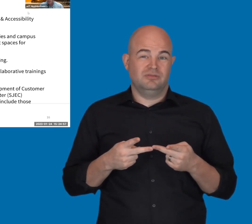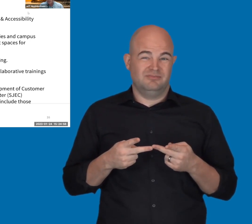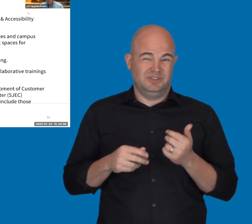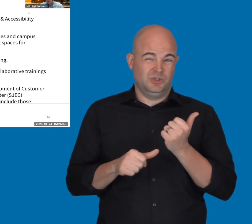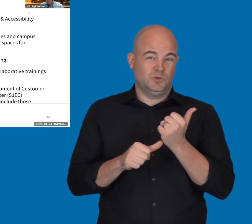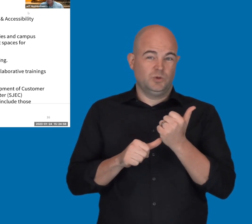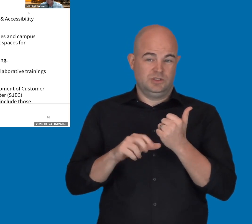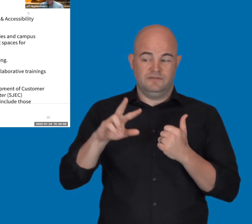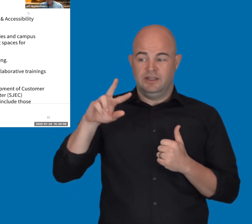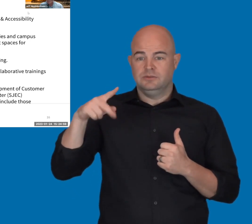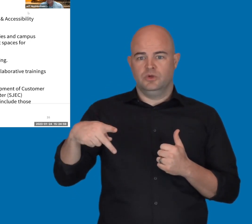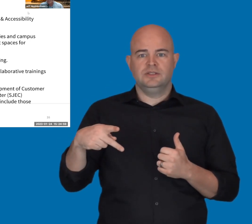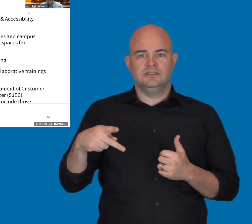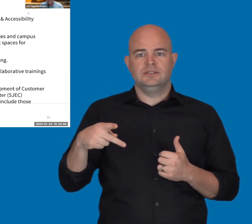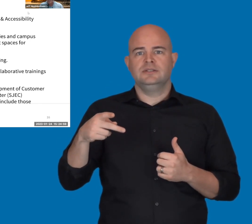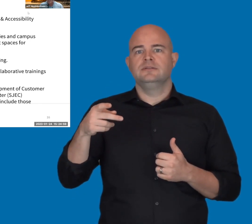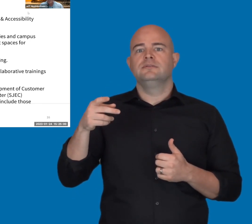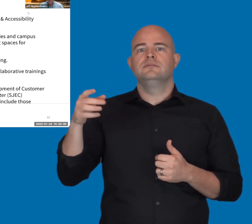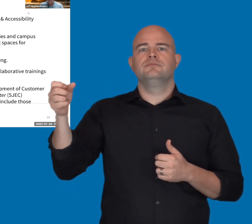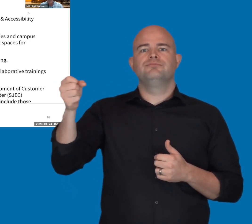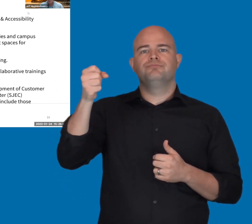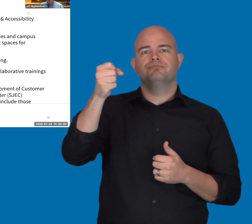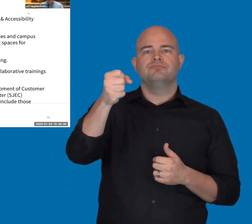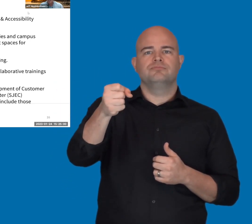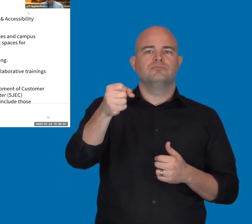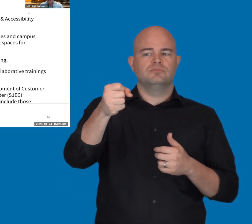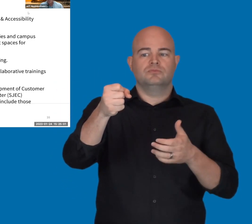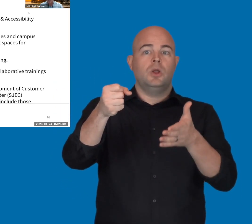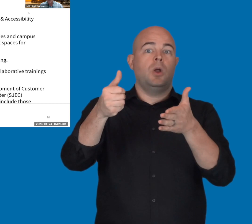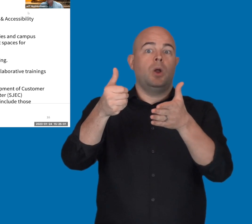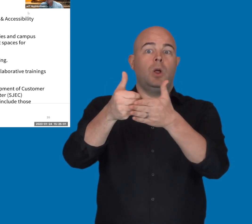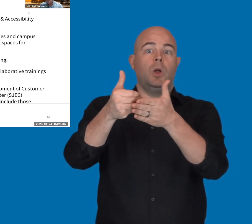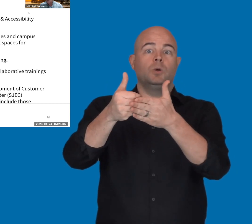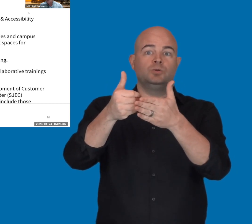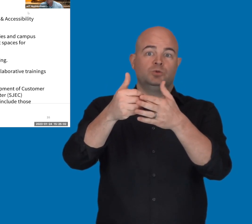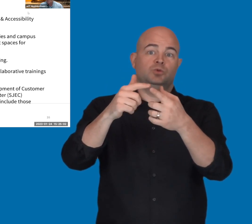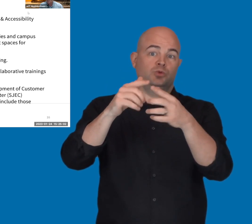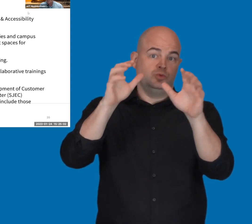to what Jim and Aaron shared and separate from kind of student services